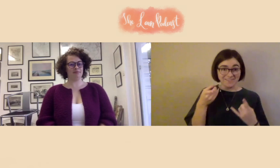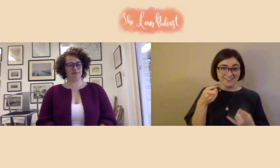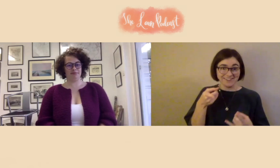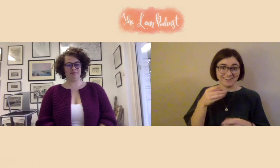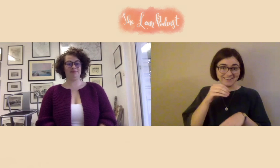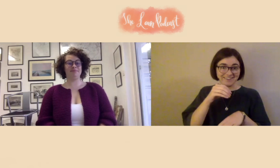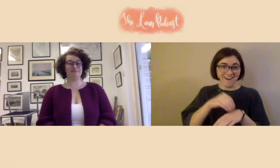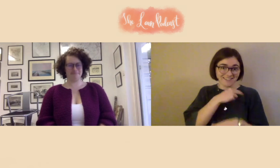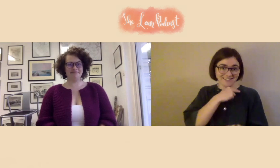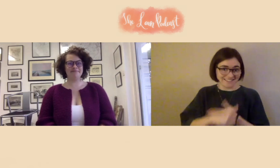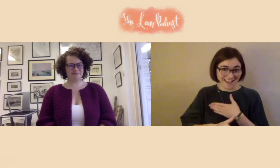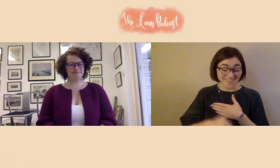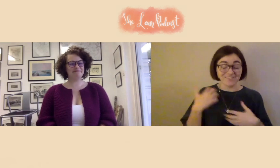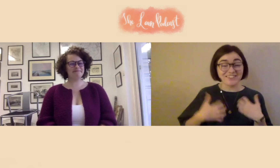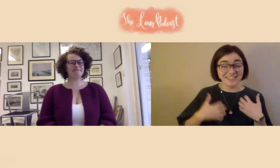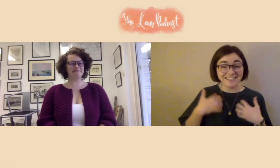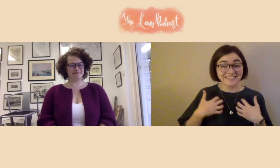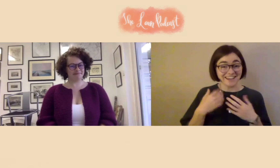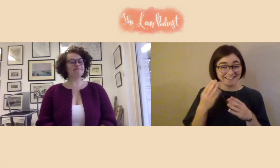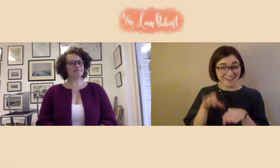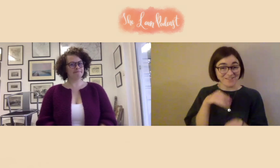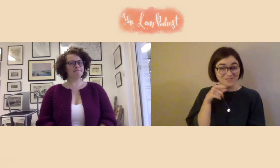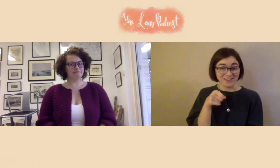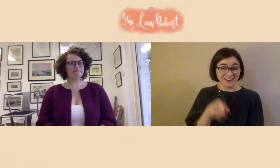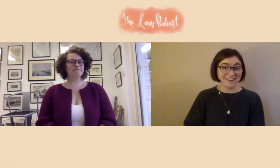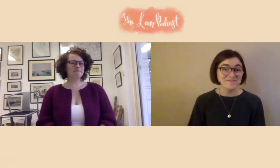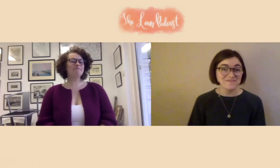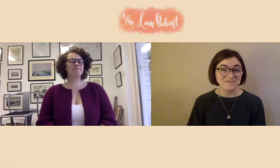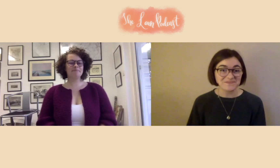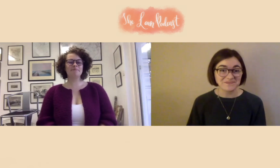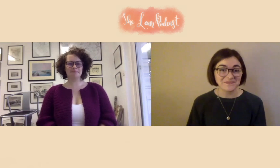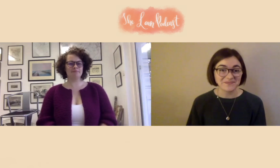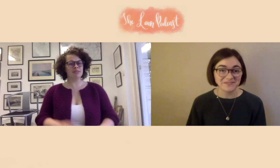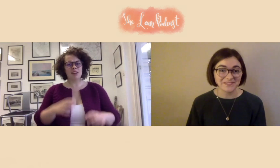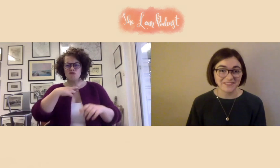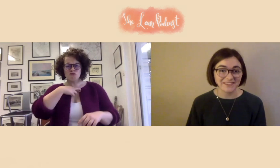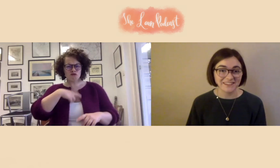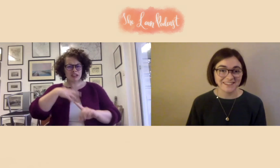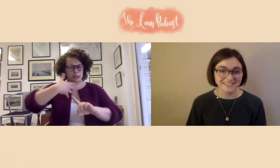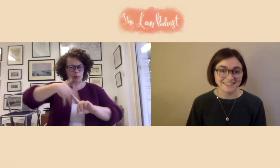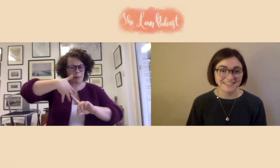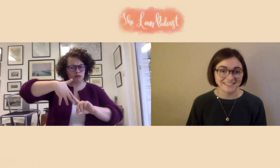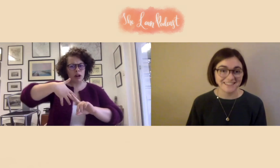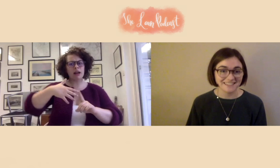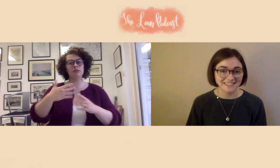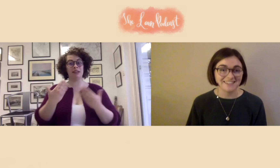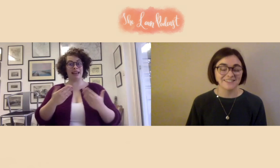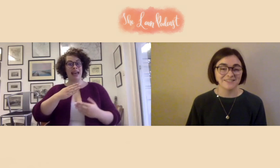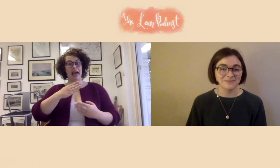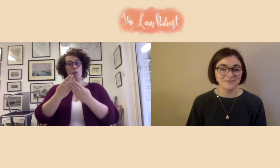and have her on the podcast. We're really, really, really looking forward to chatting with her. She's got an incredible background. She's on the board